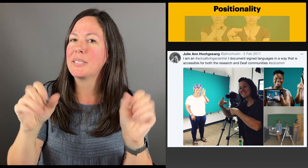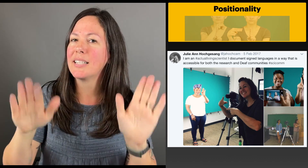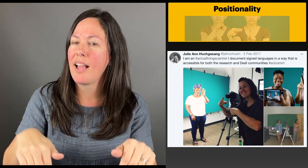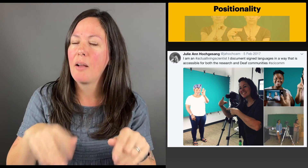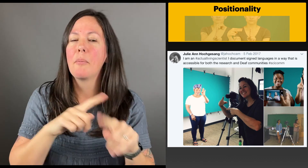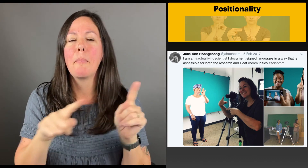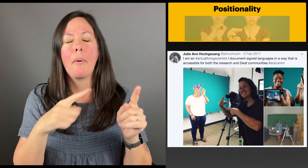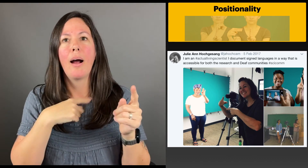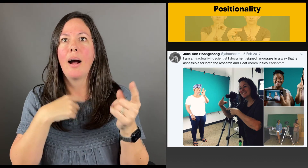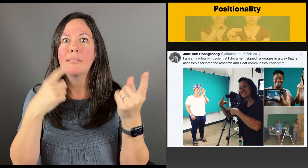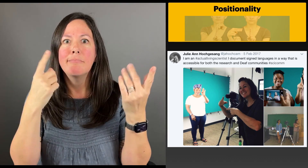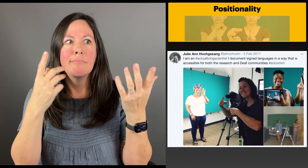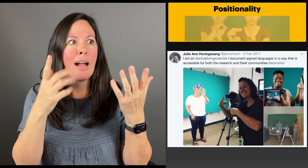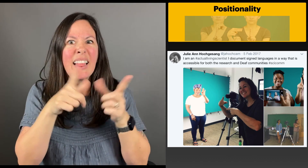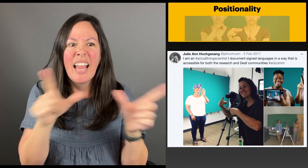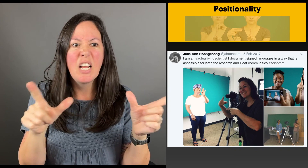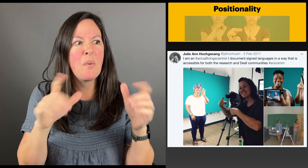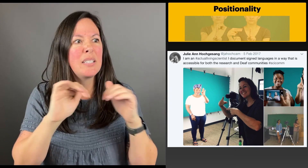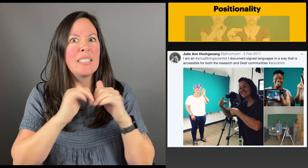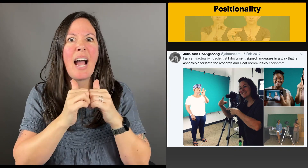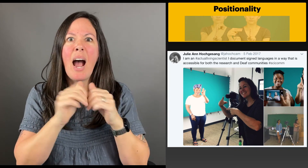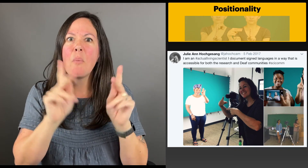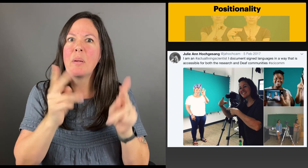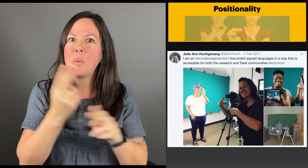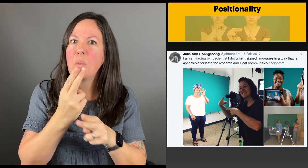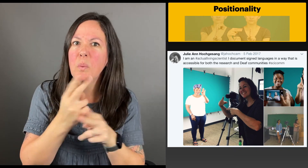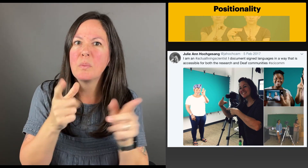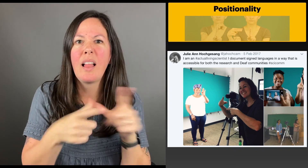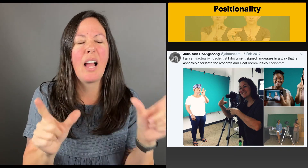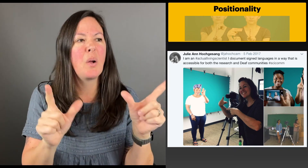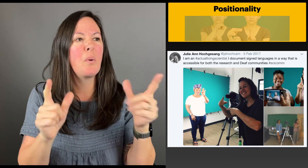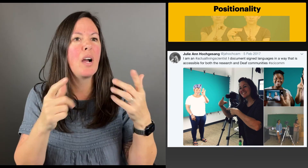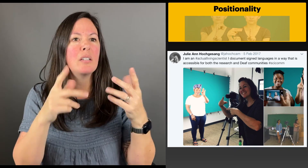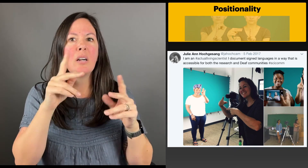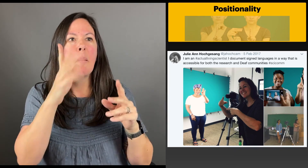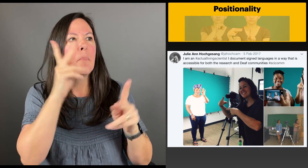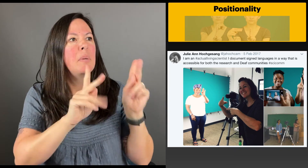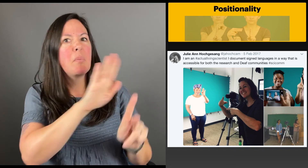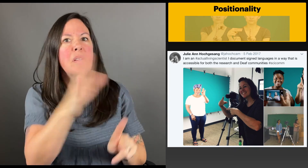When I first went to college I didn't know it was called linguistics yet but I was always really fascinated